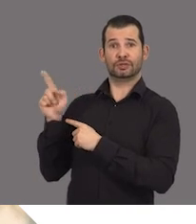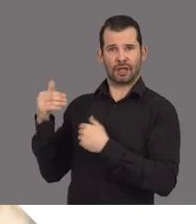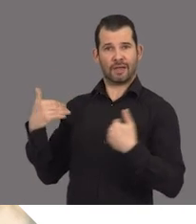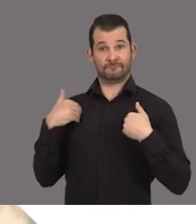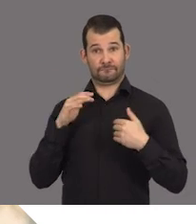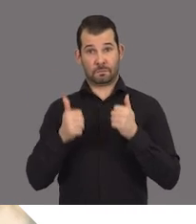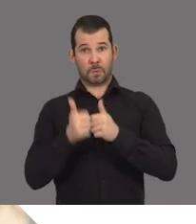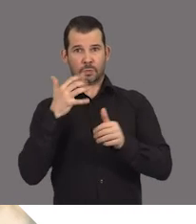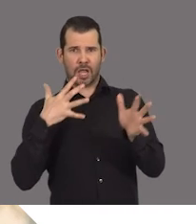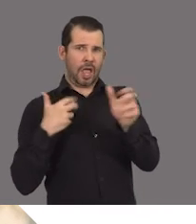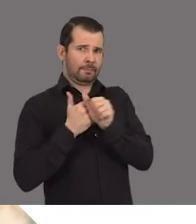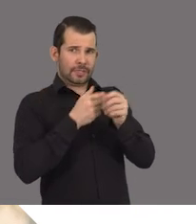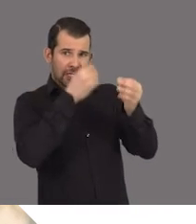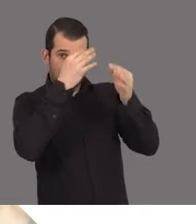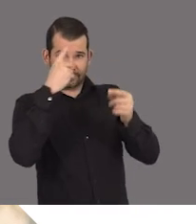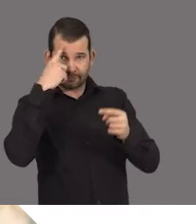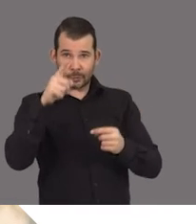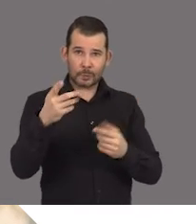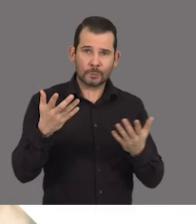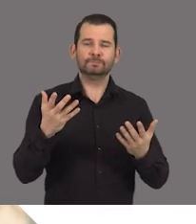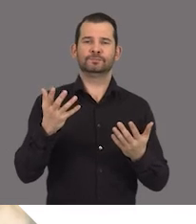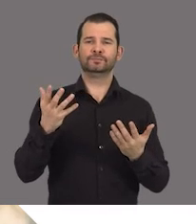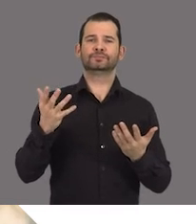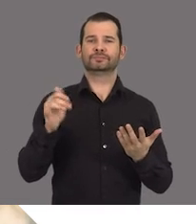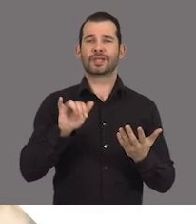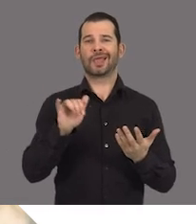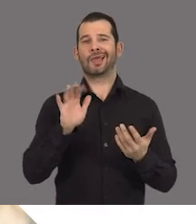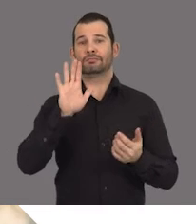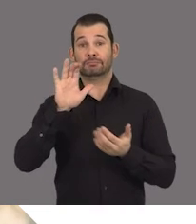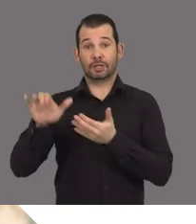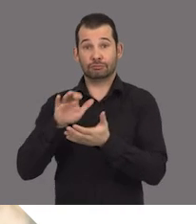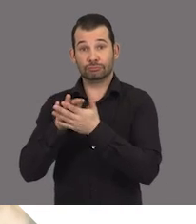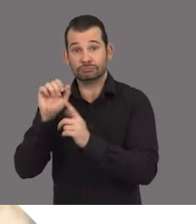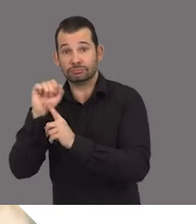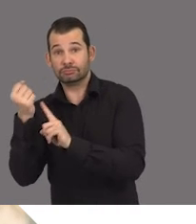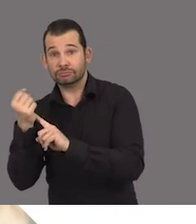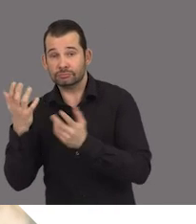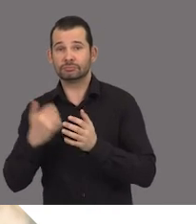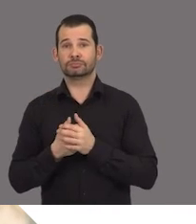most up-to-date information for you, like your marital status,